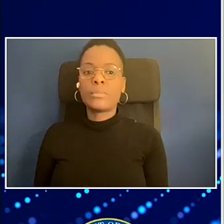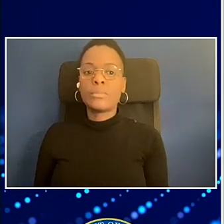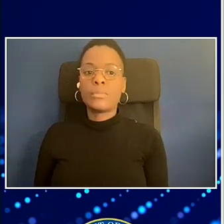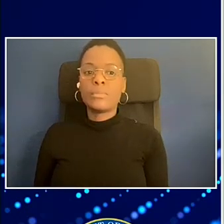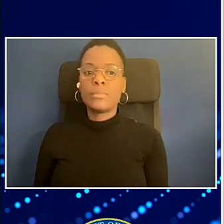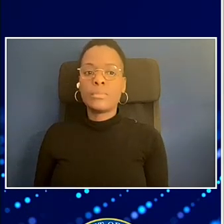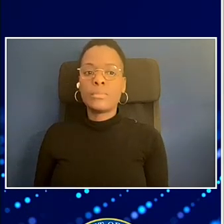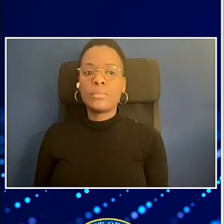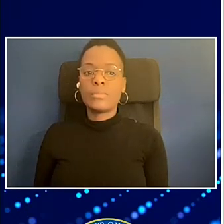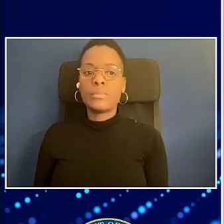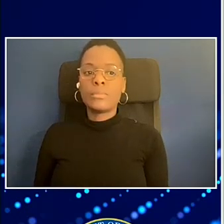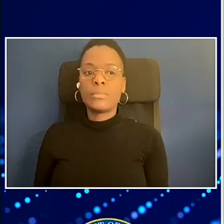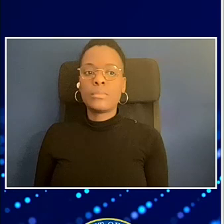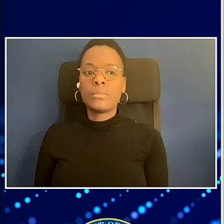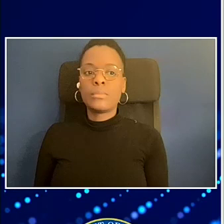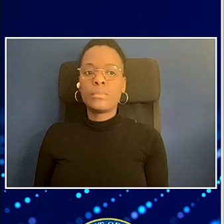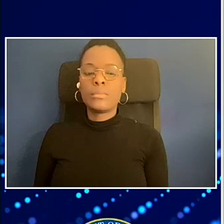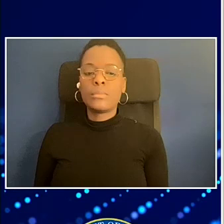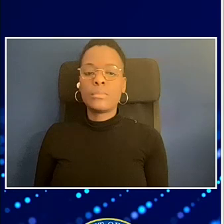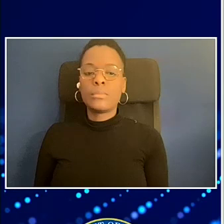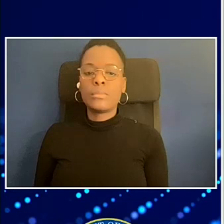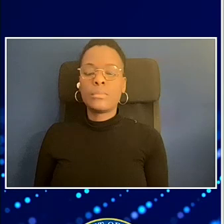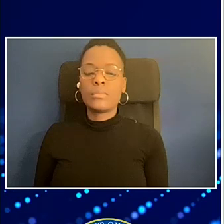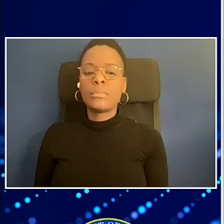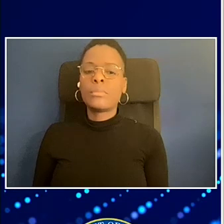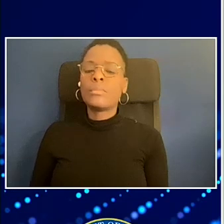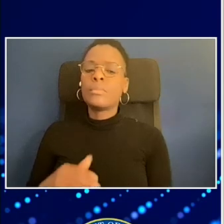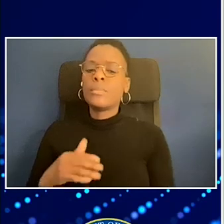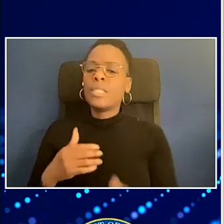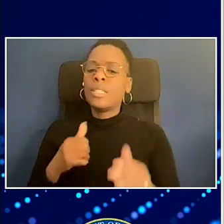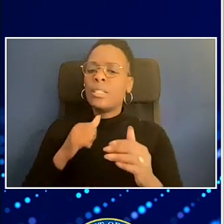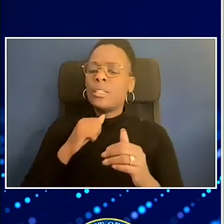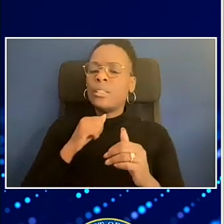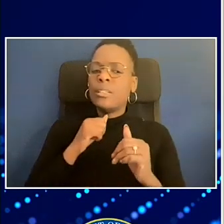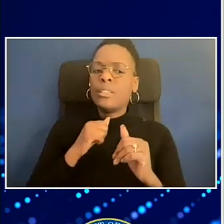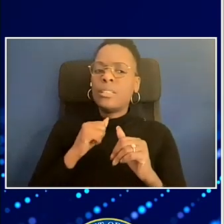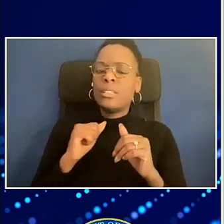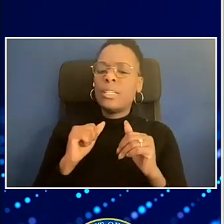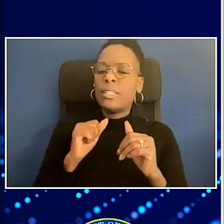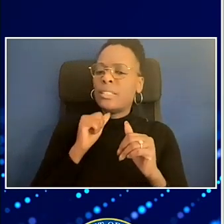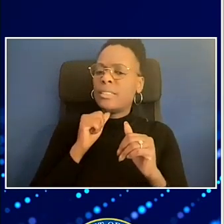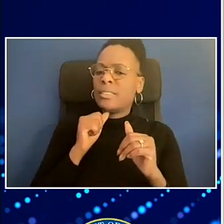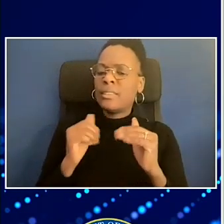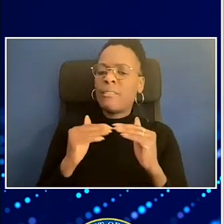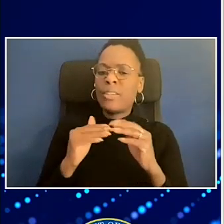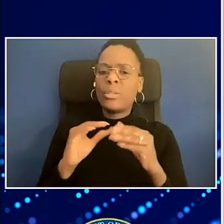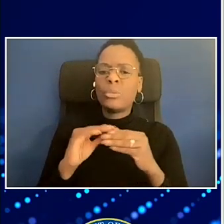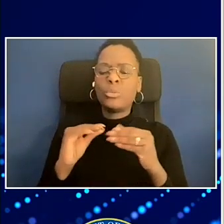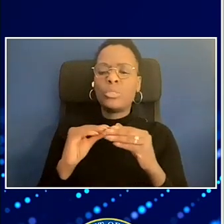in a naive light to say that we're going to just immediately opt out of something